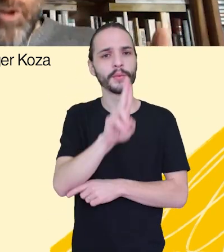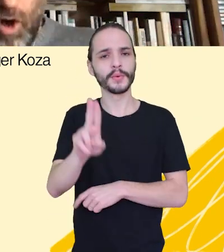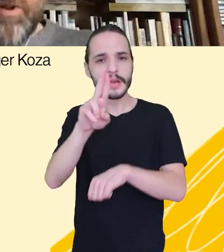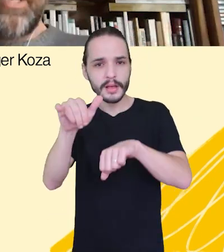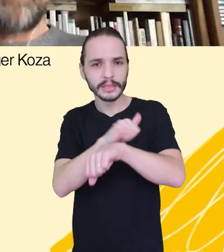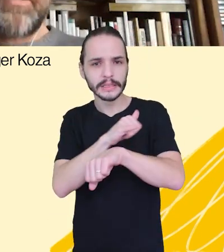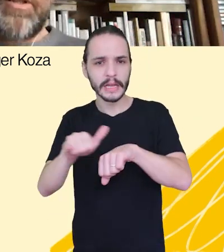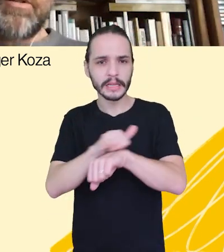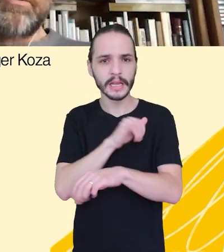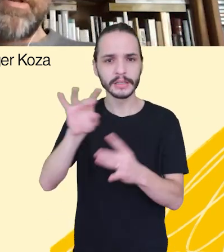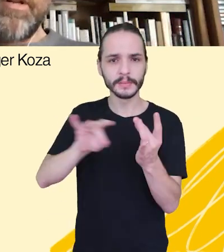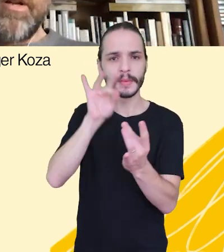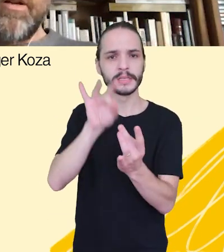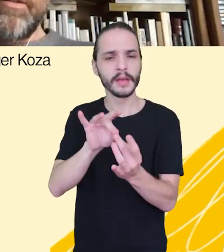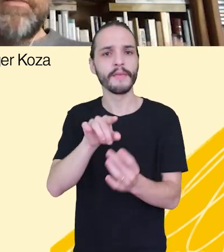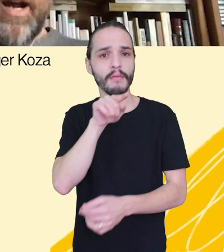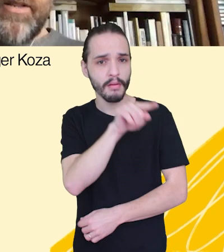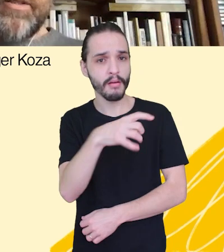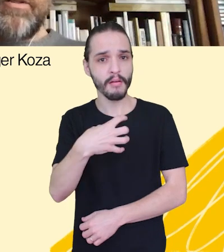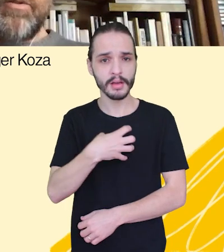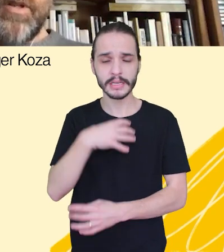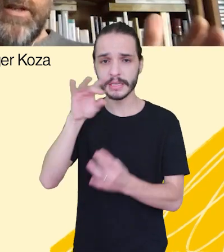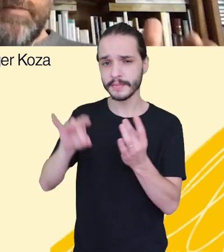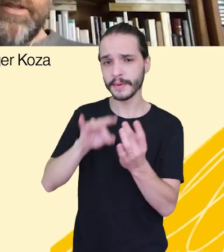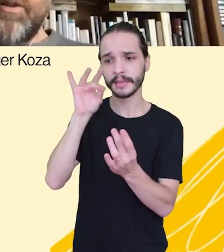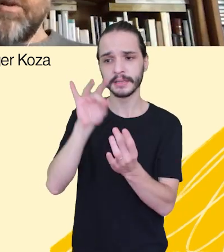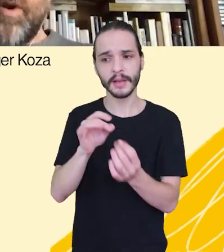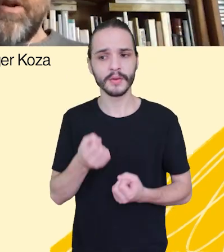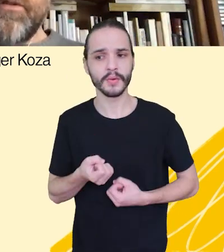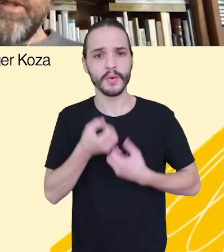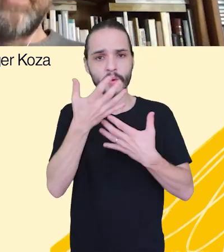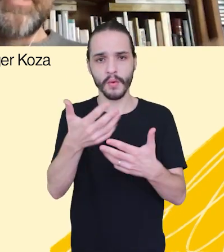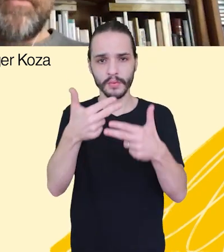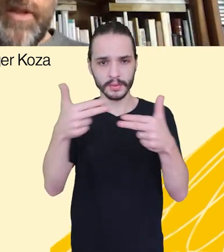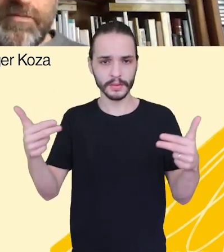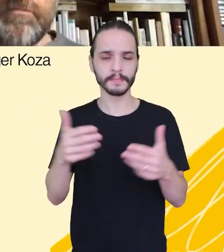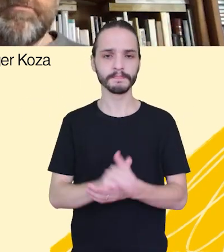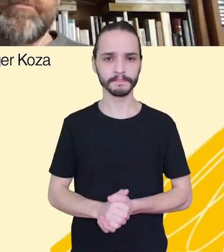towards that particular device. That particular way of telling something.